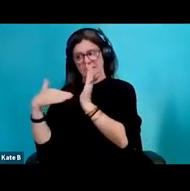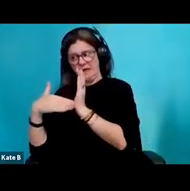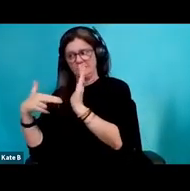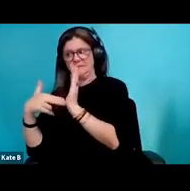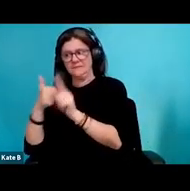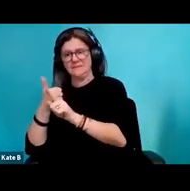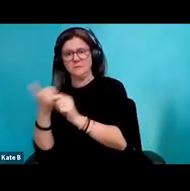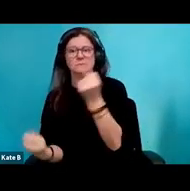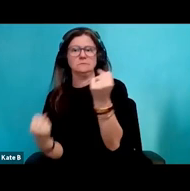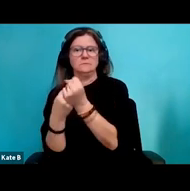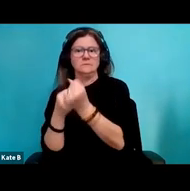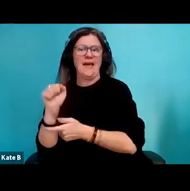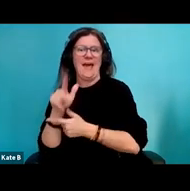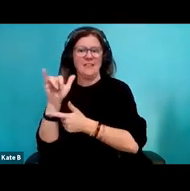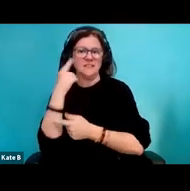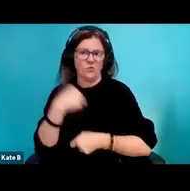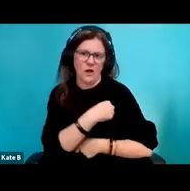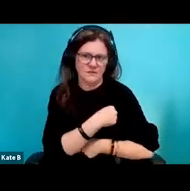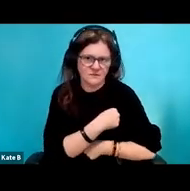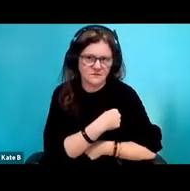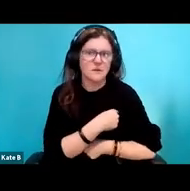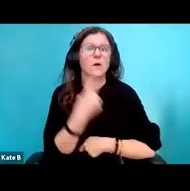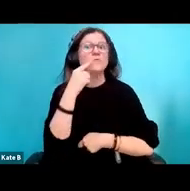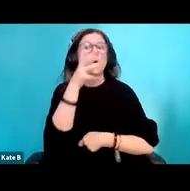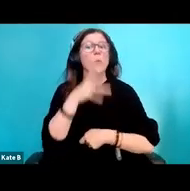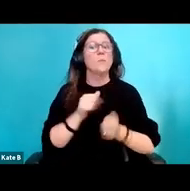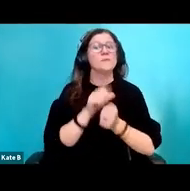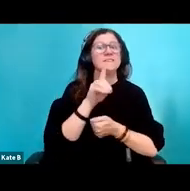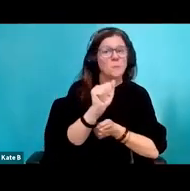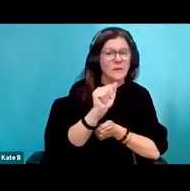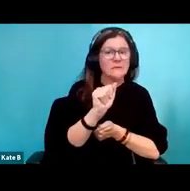to and for the disability community for women with disabilities to help combat the stereotypes